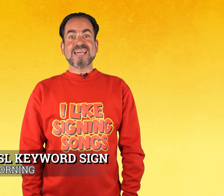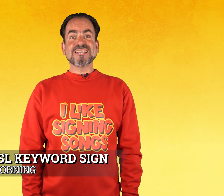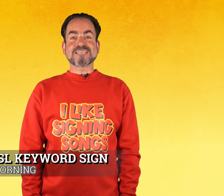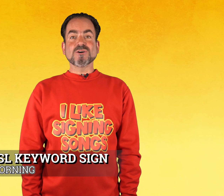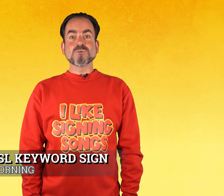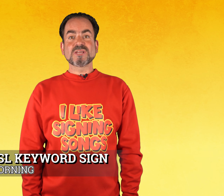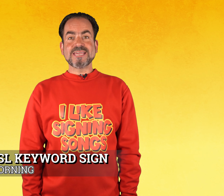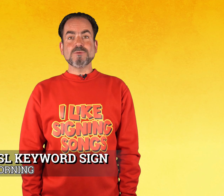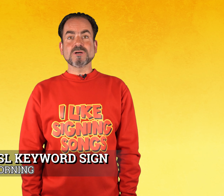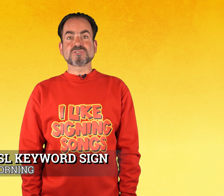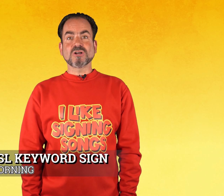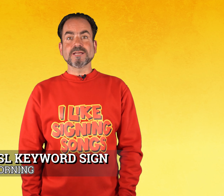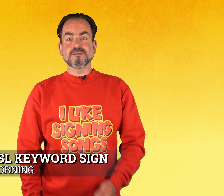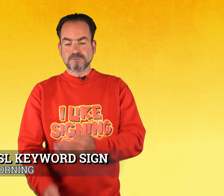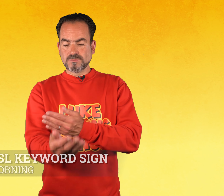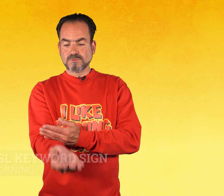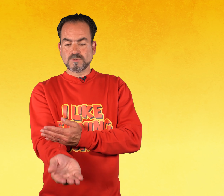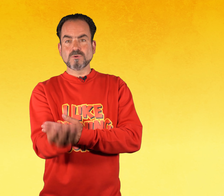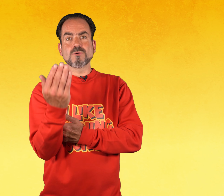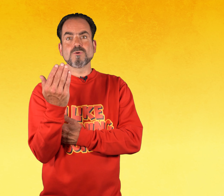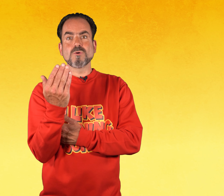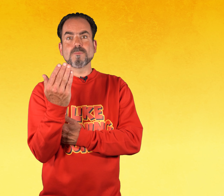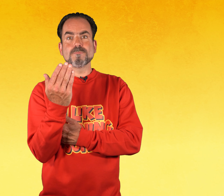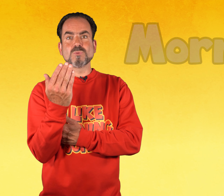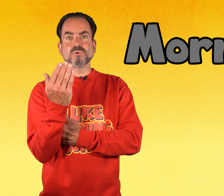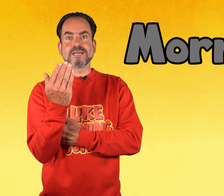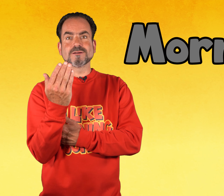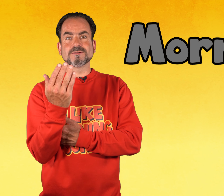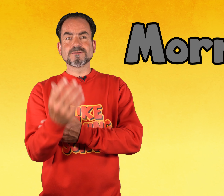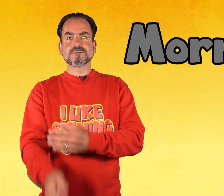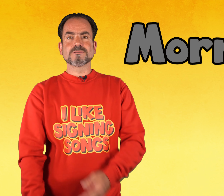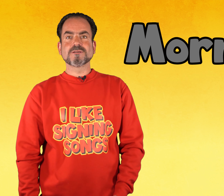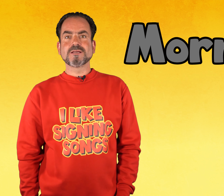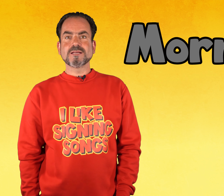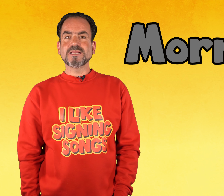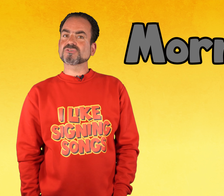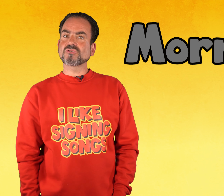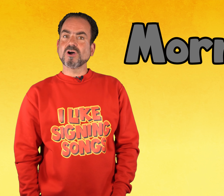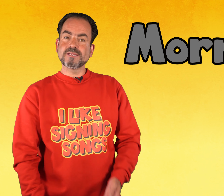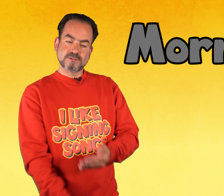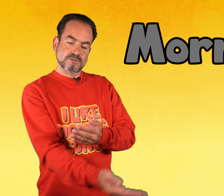ASL keyword sign. Morning. Let's try.